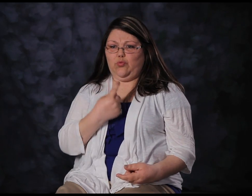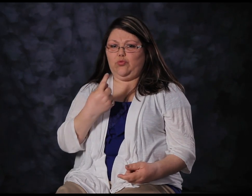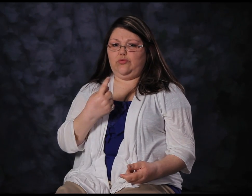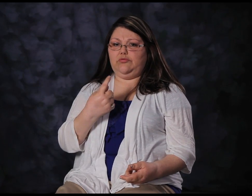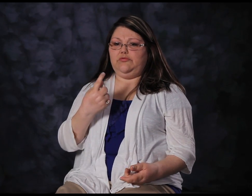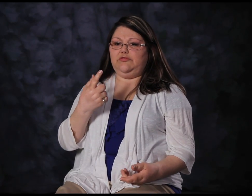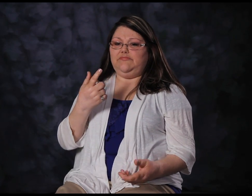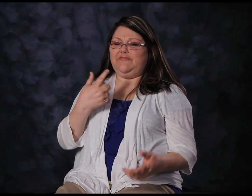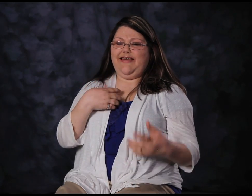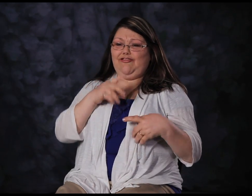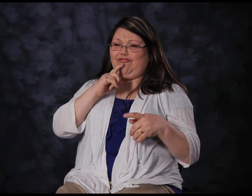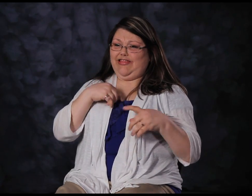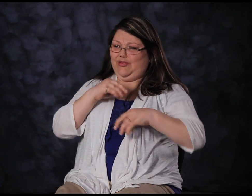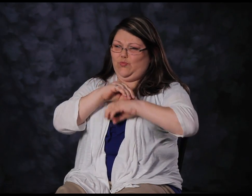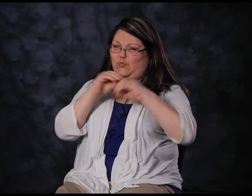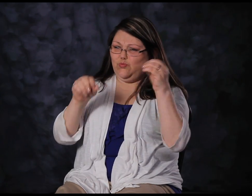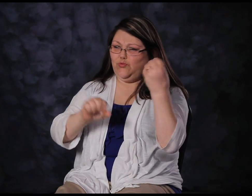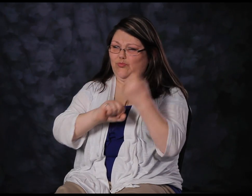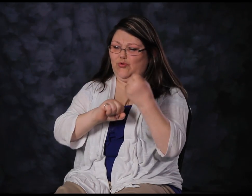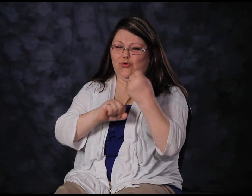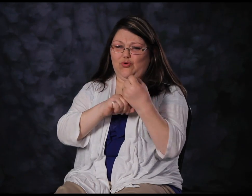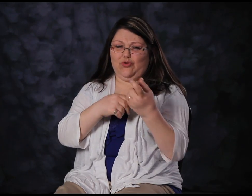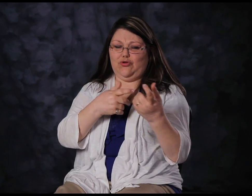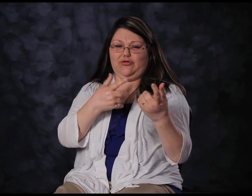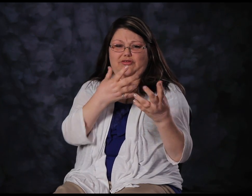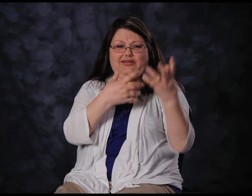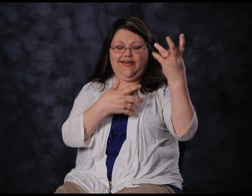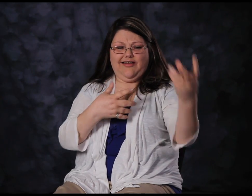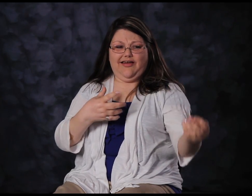I felt like I had no support without Karen in my life,